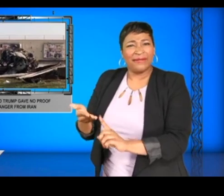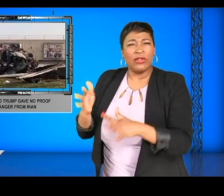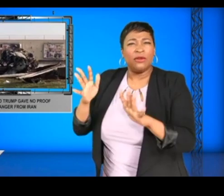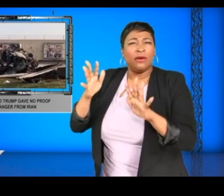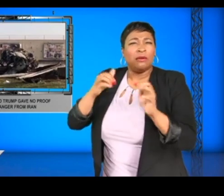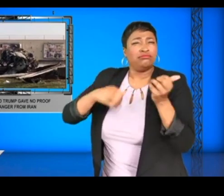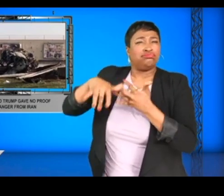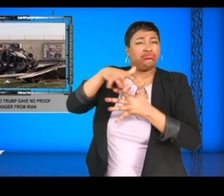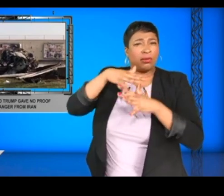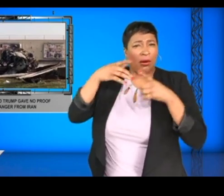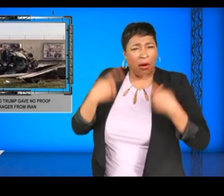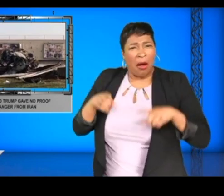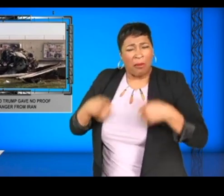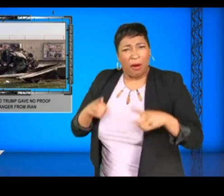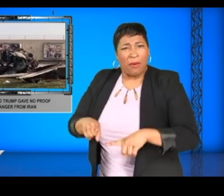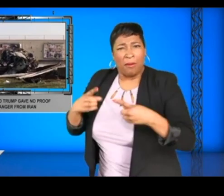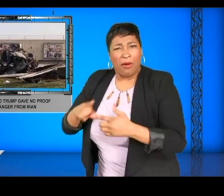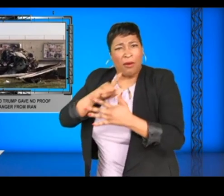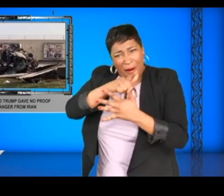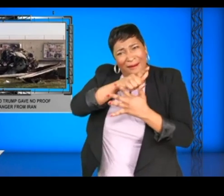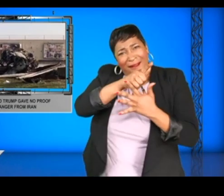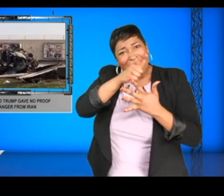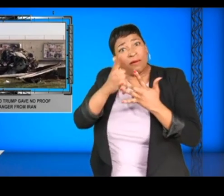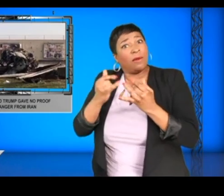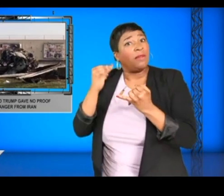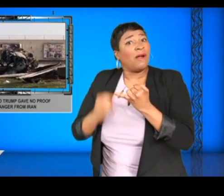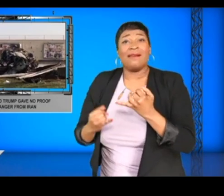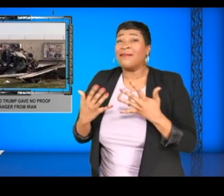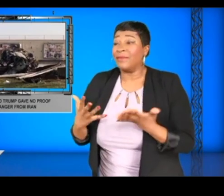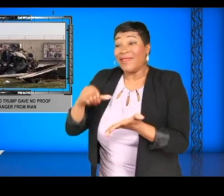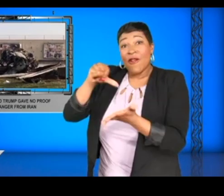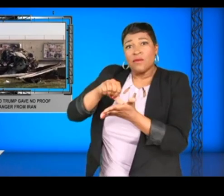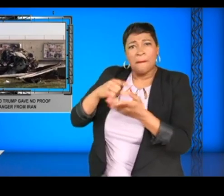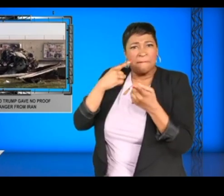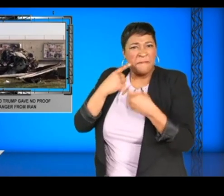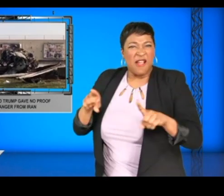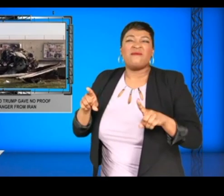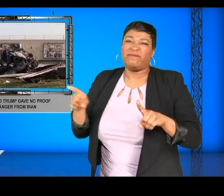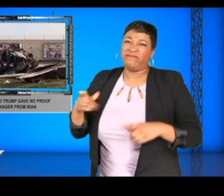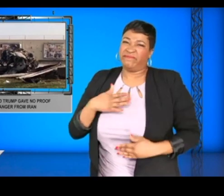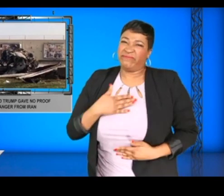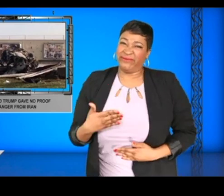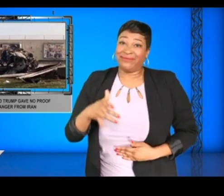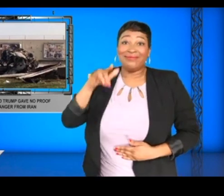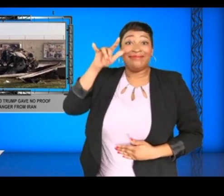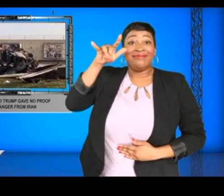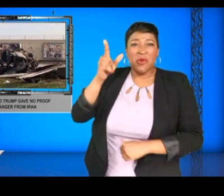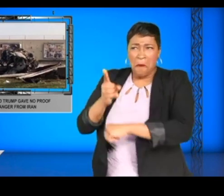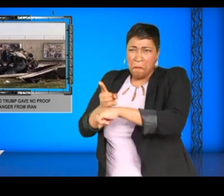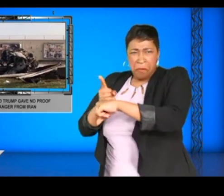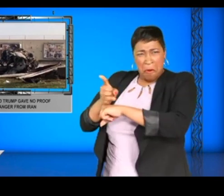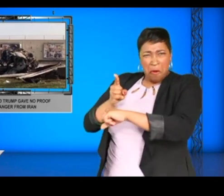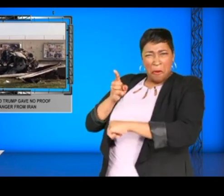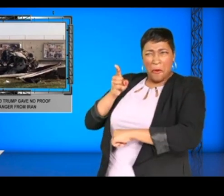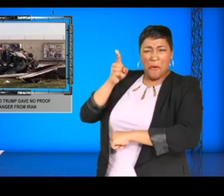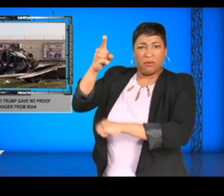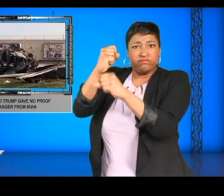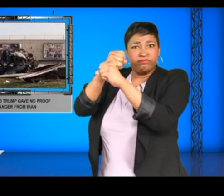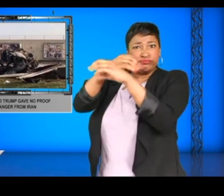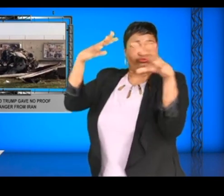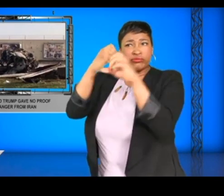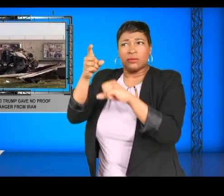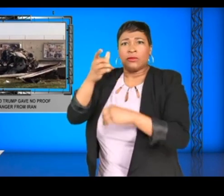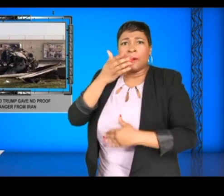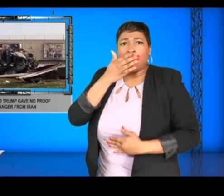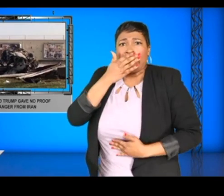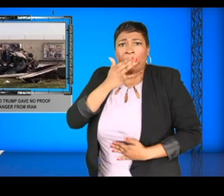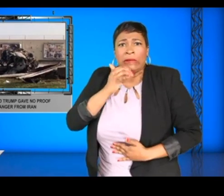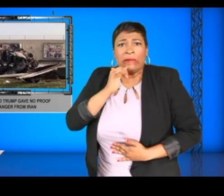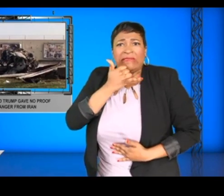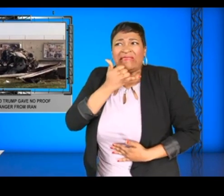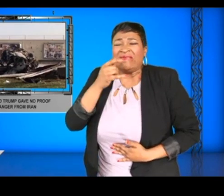effect that ended with Iran admitting to unintentionally shooting down a Ukrainian plane because they